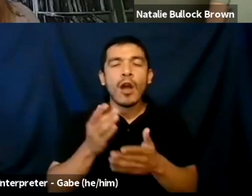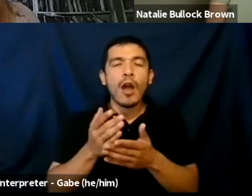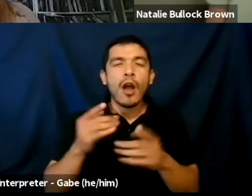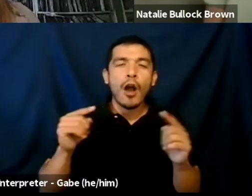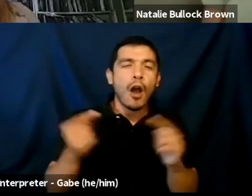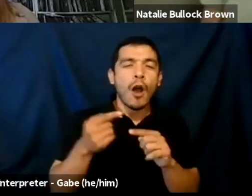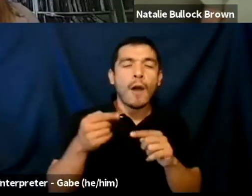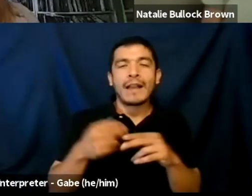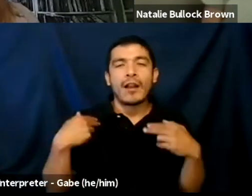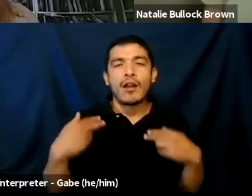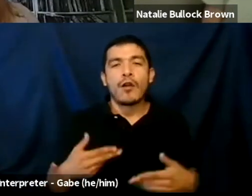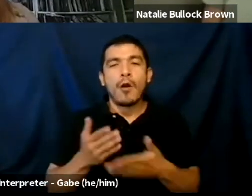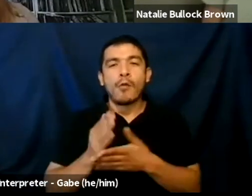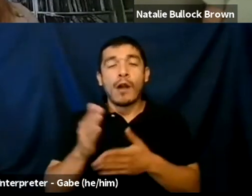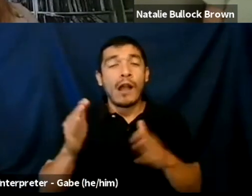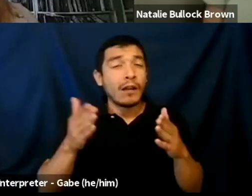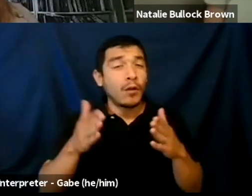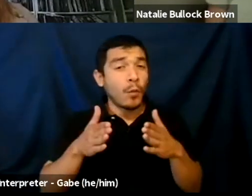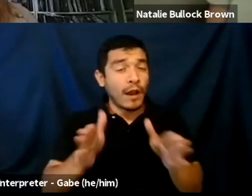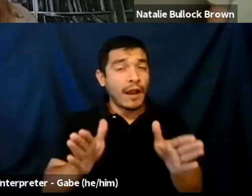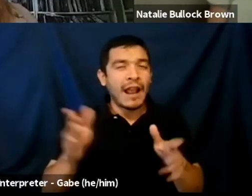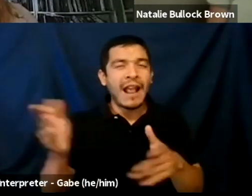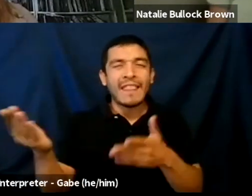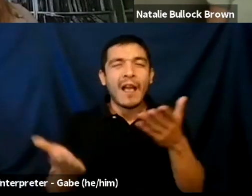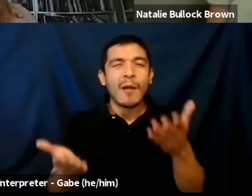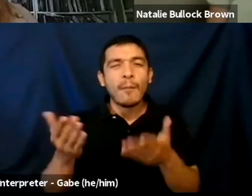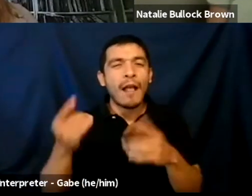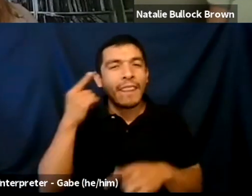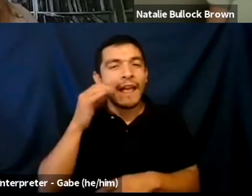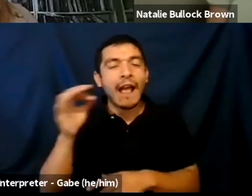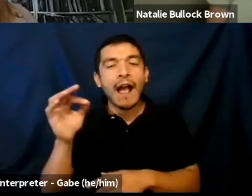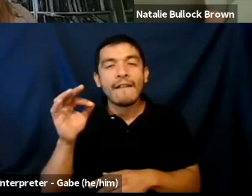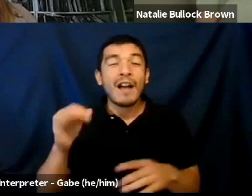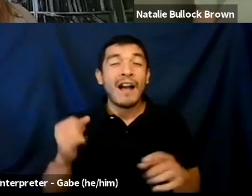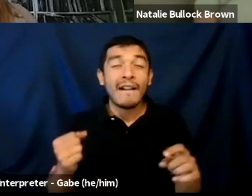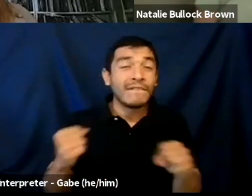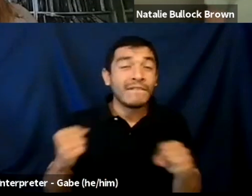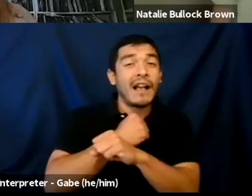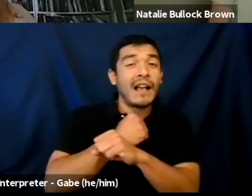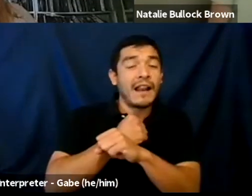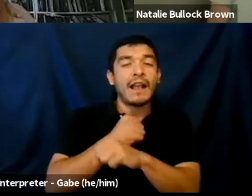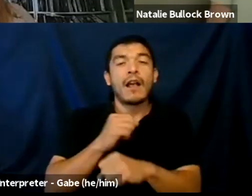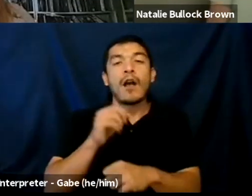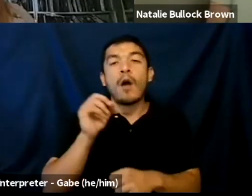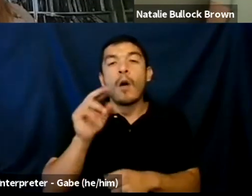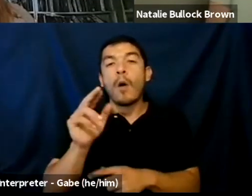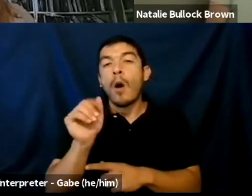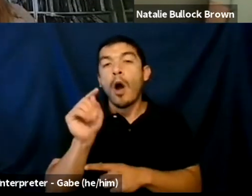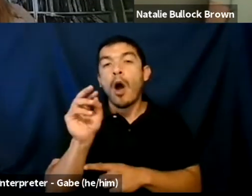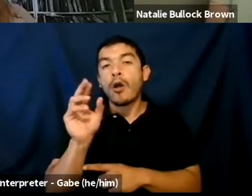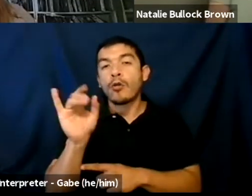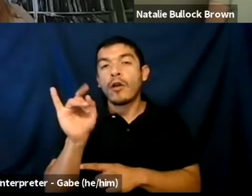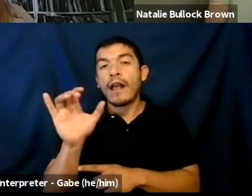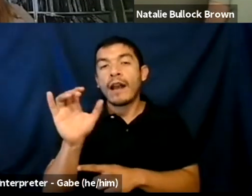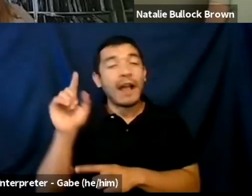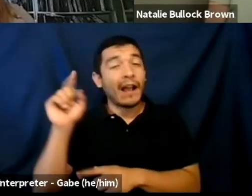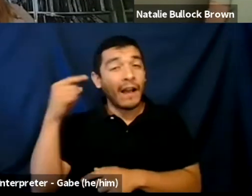they often might be thinking of perpetrators of violence, an autocratic government, et cetera.